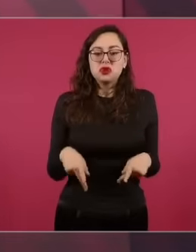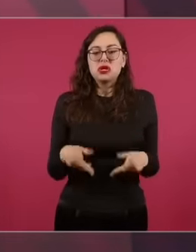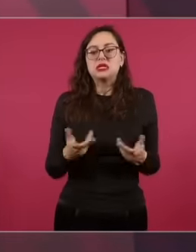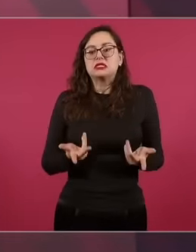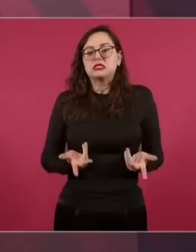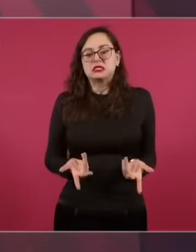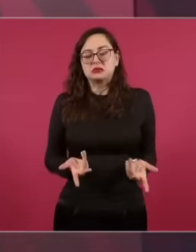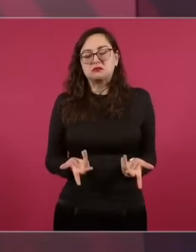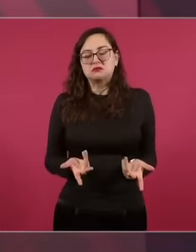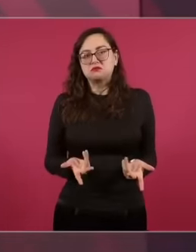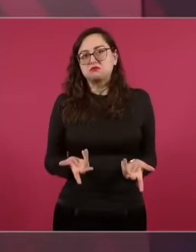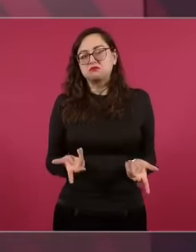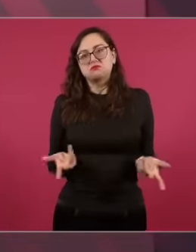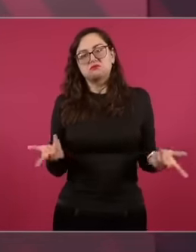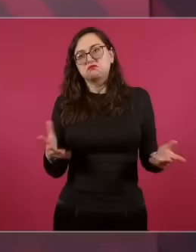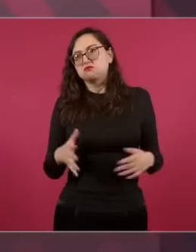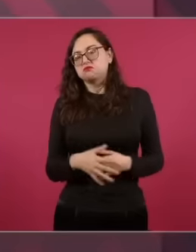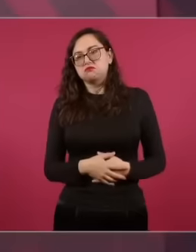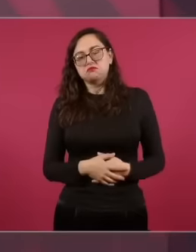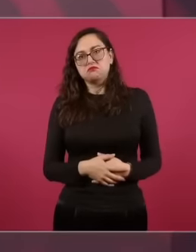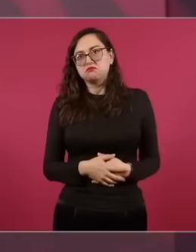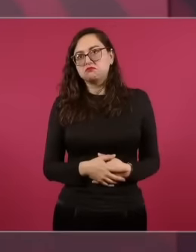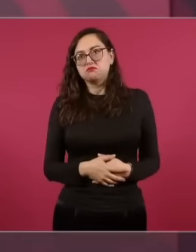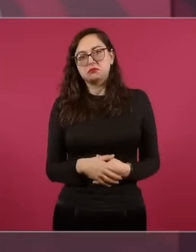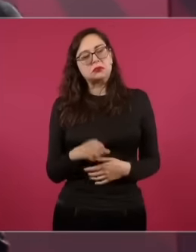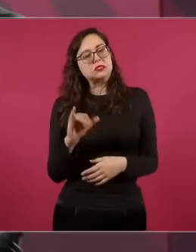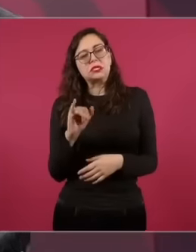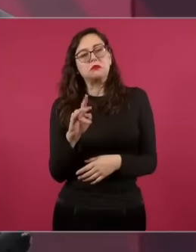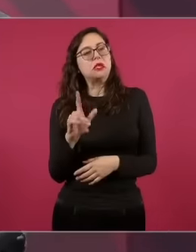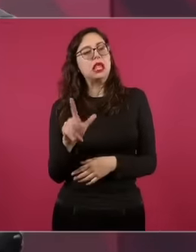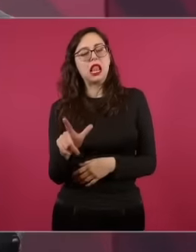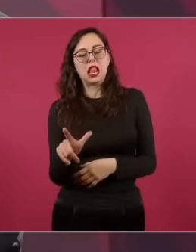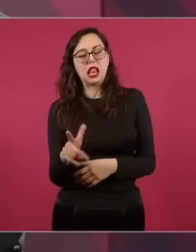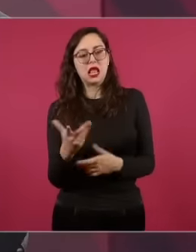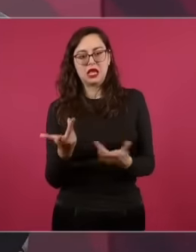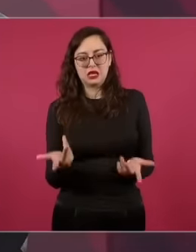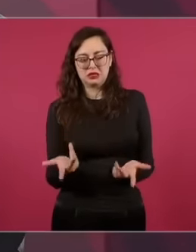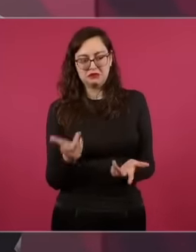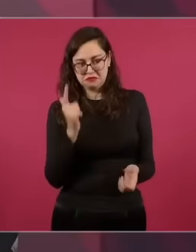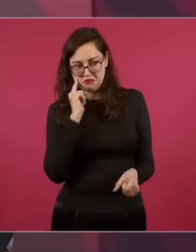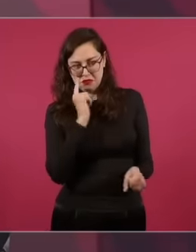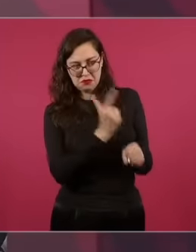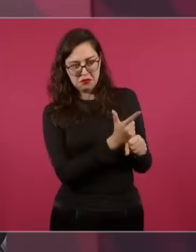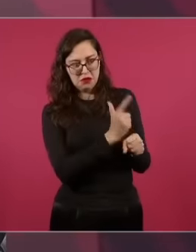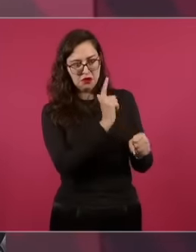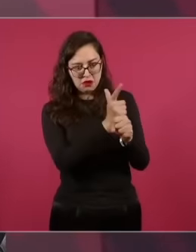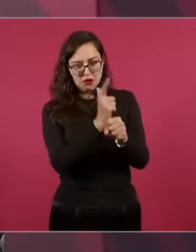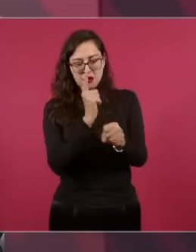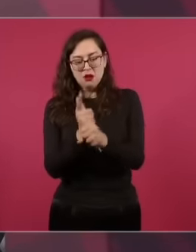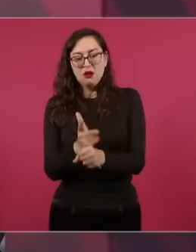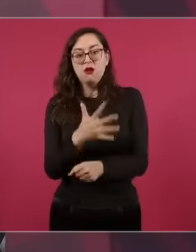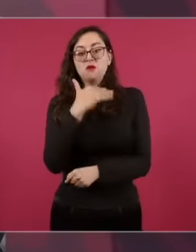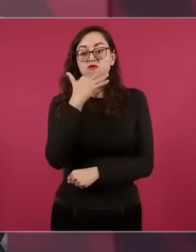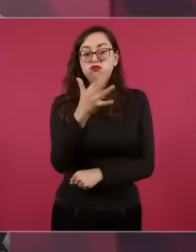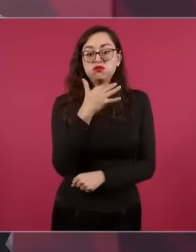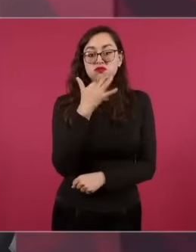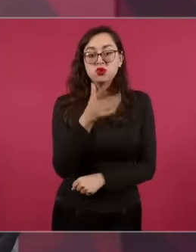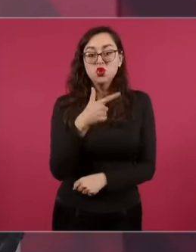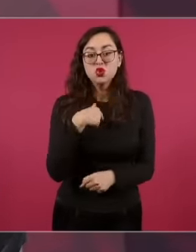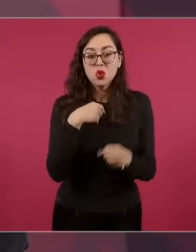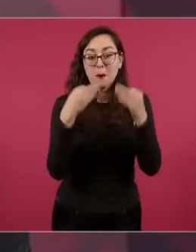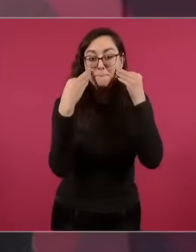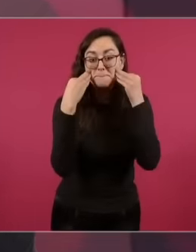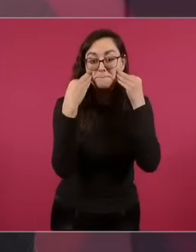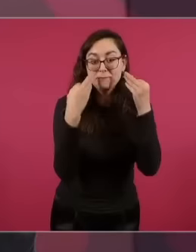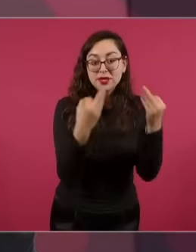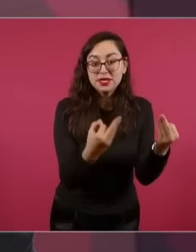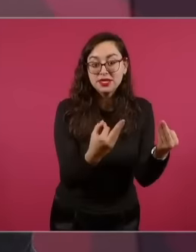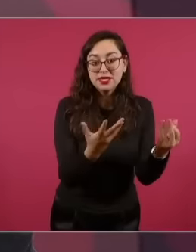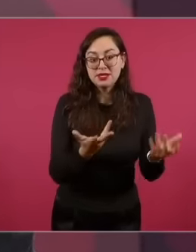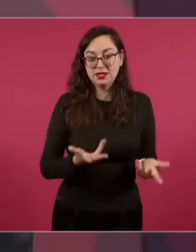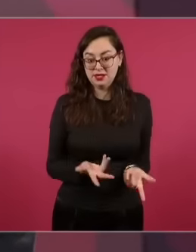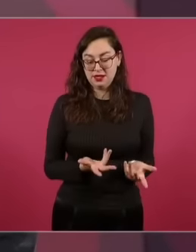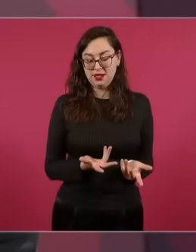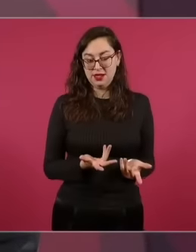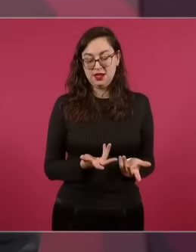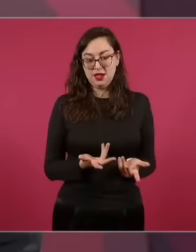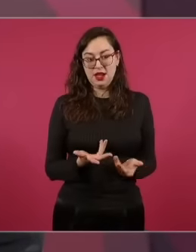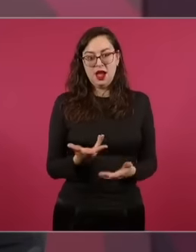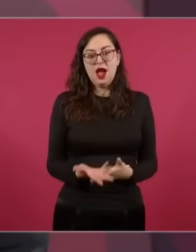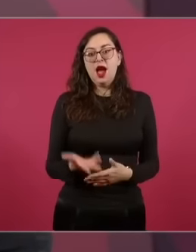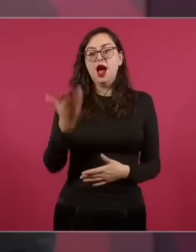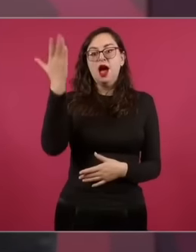acts of corruption I know that a very influential person came here